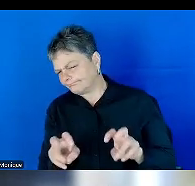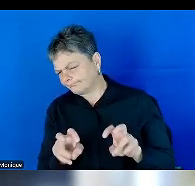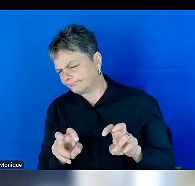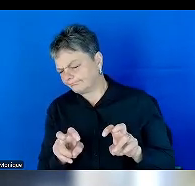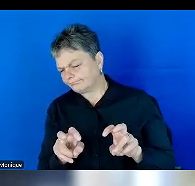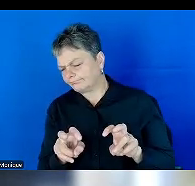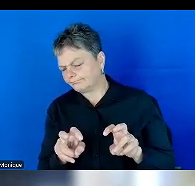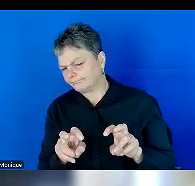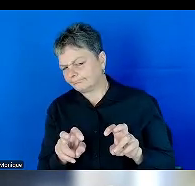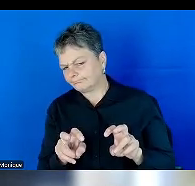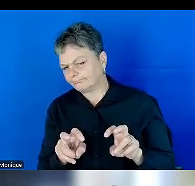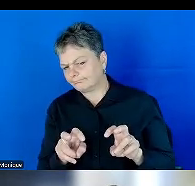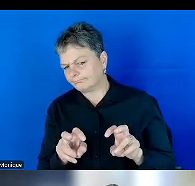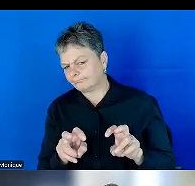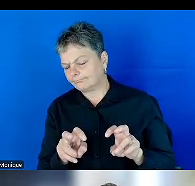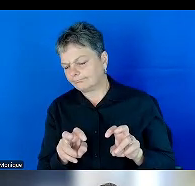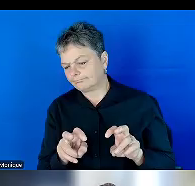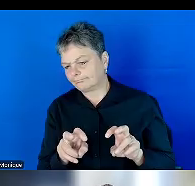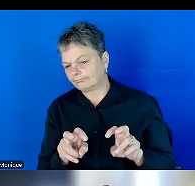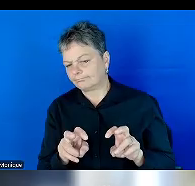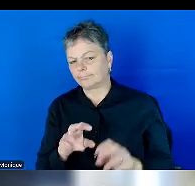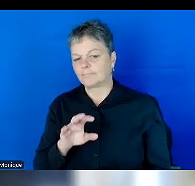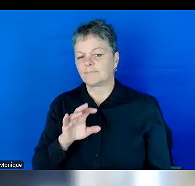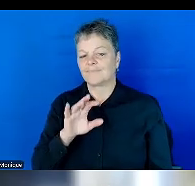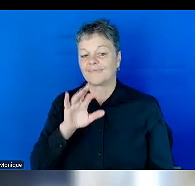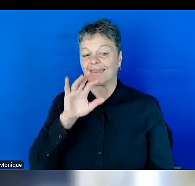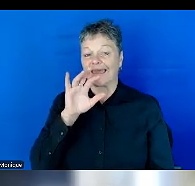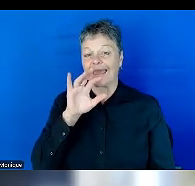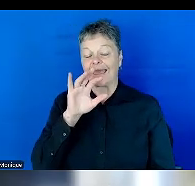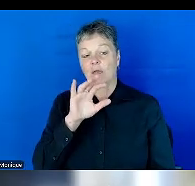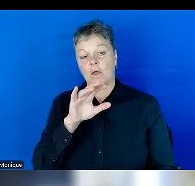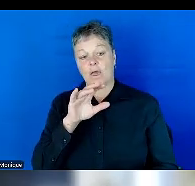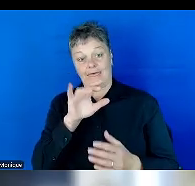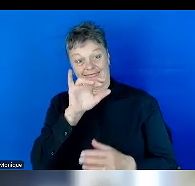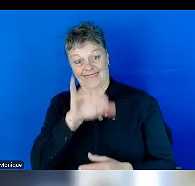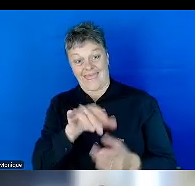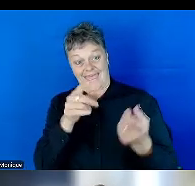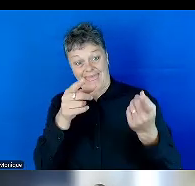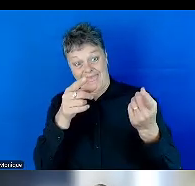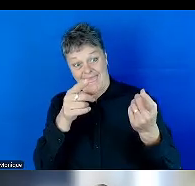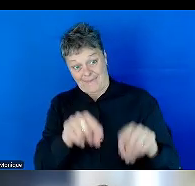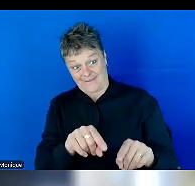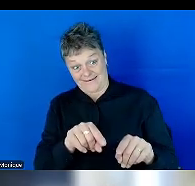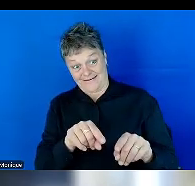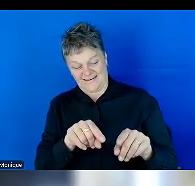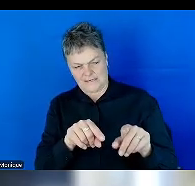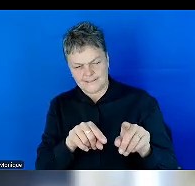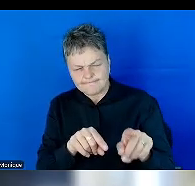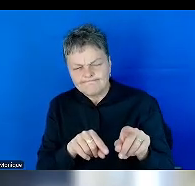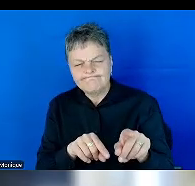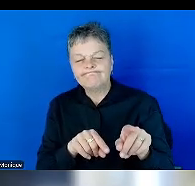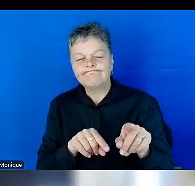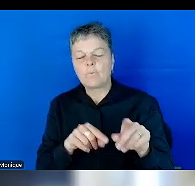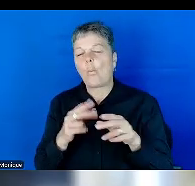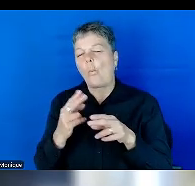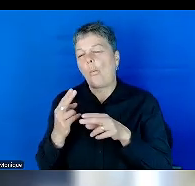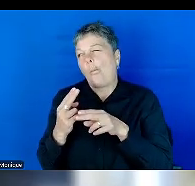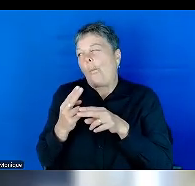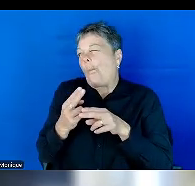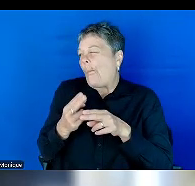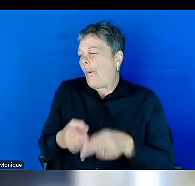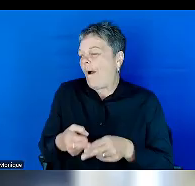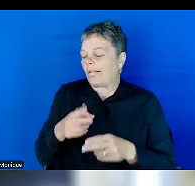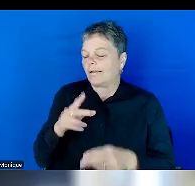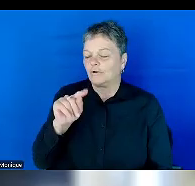um essentially the case has to be what we call a test case or also known as a precedent setting